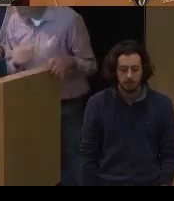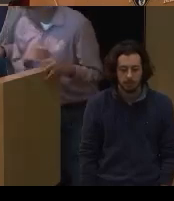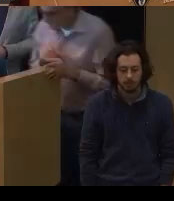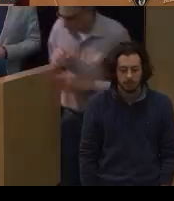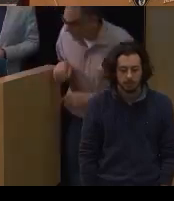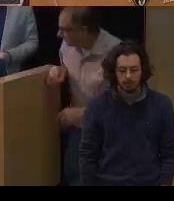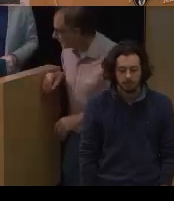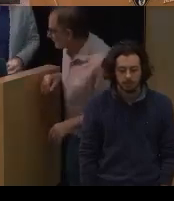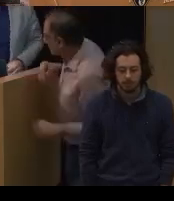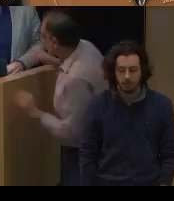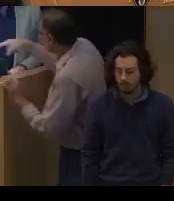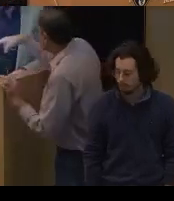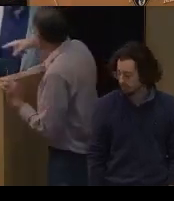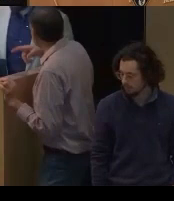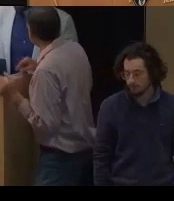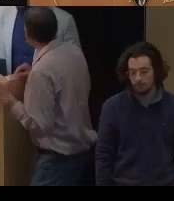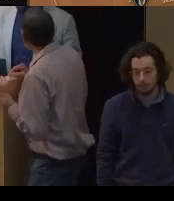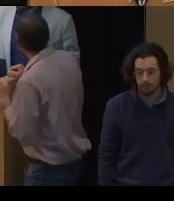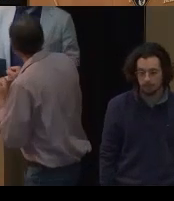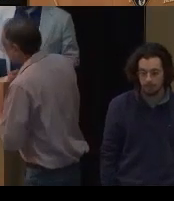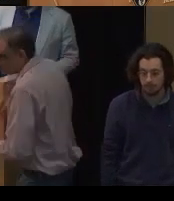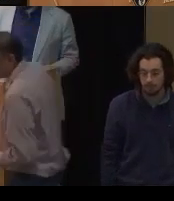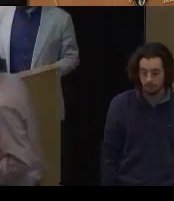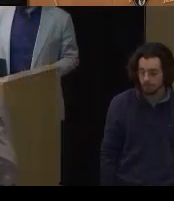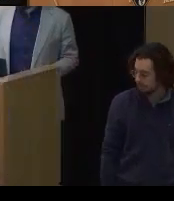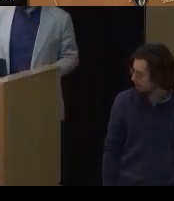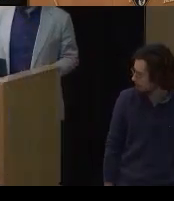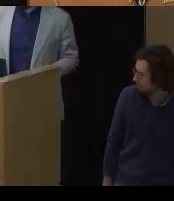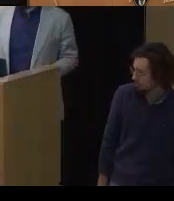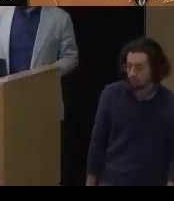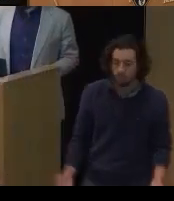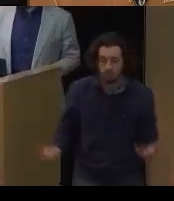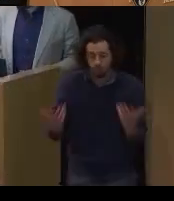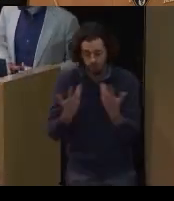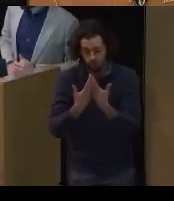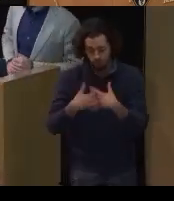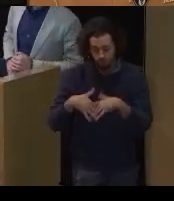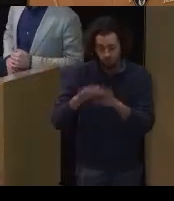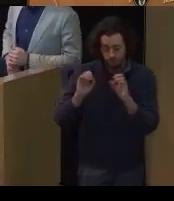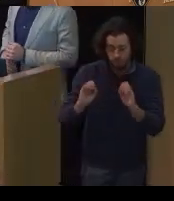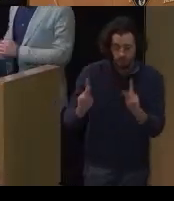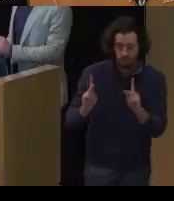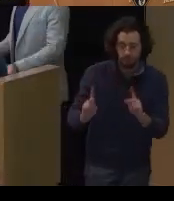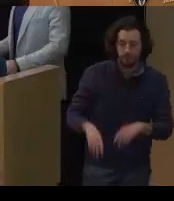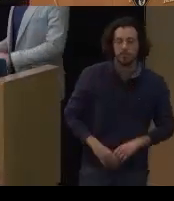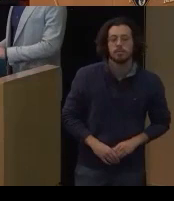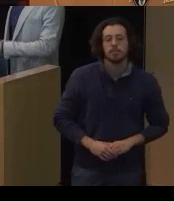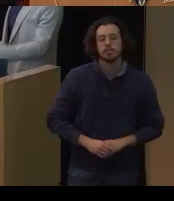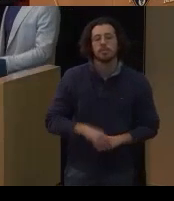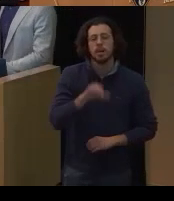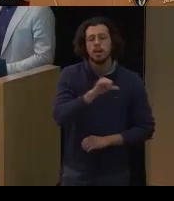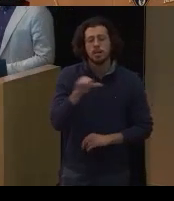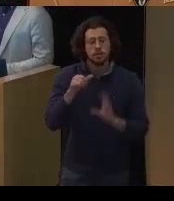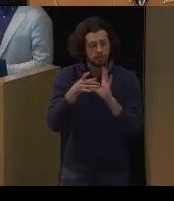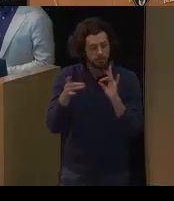thank you so much no I'm outside okay so like I was saying there are a lot of really important